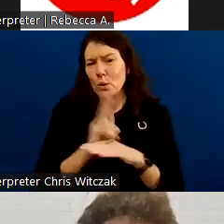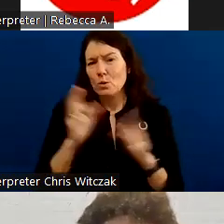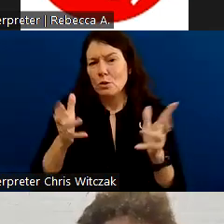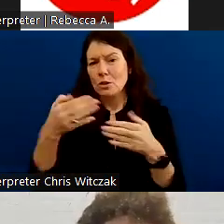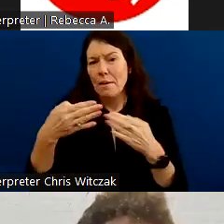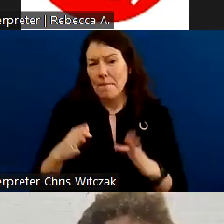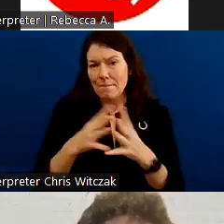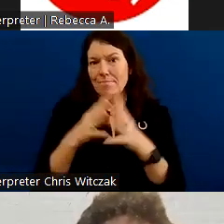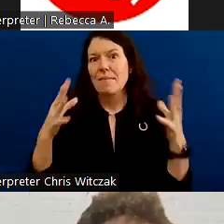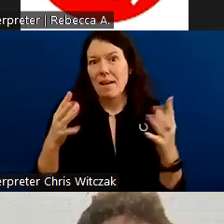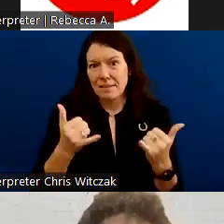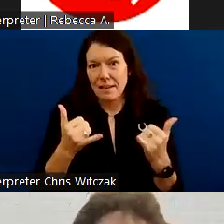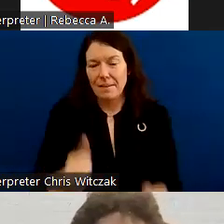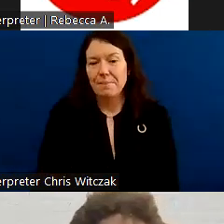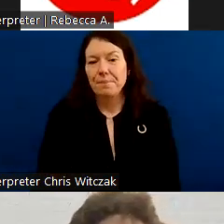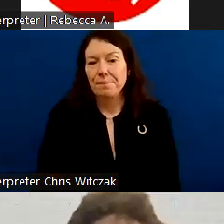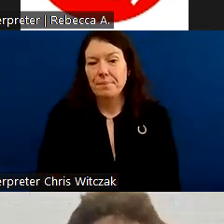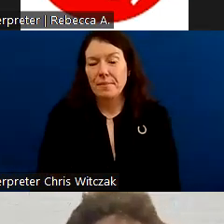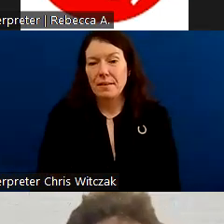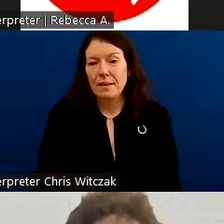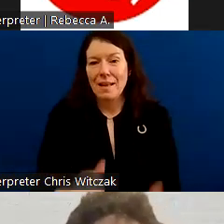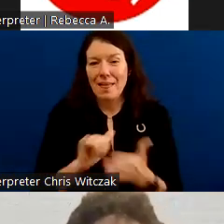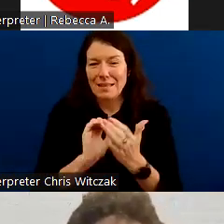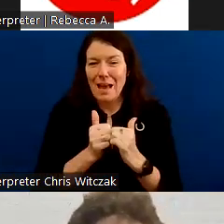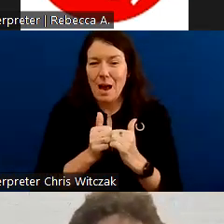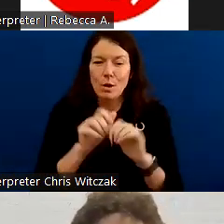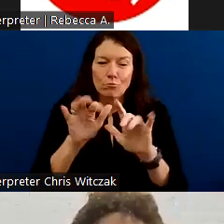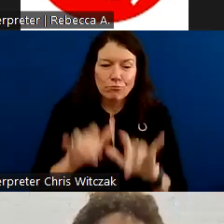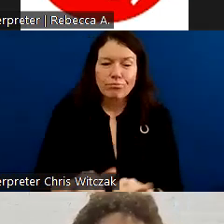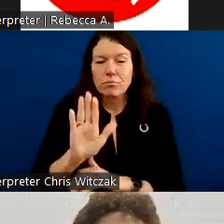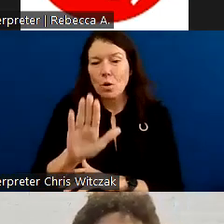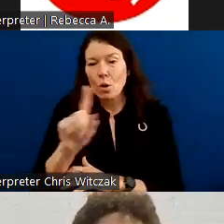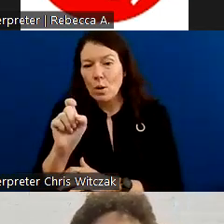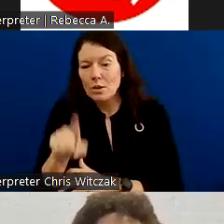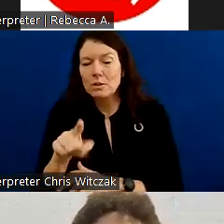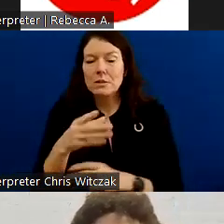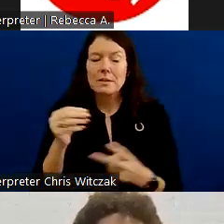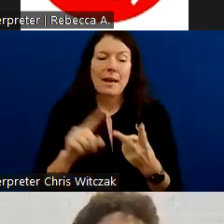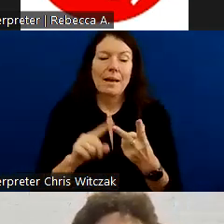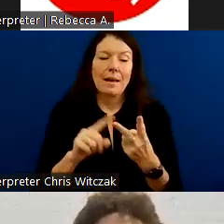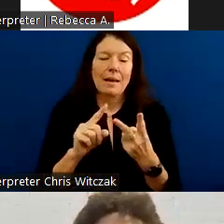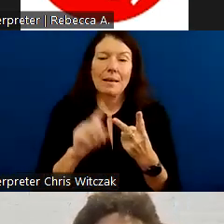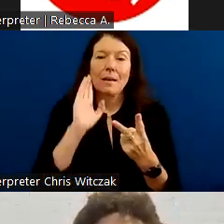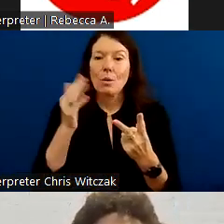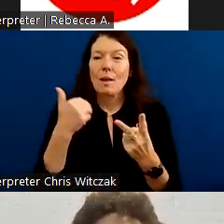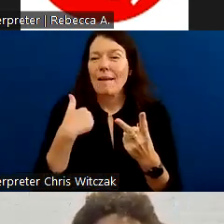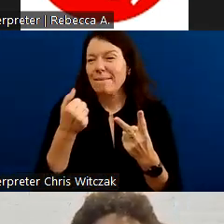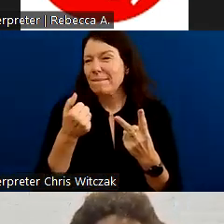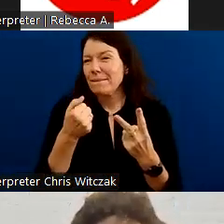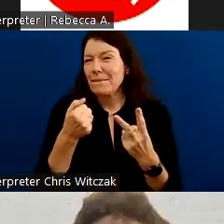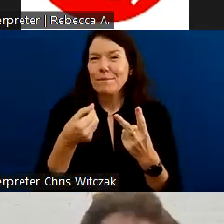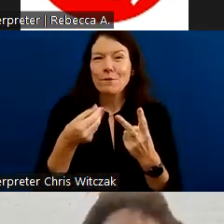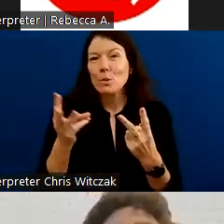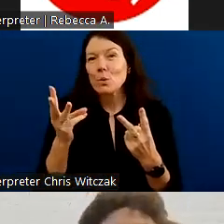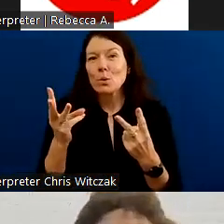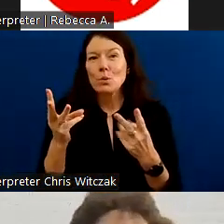today um that's where you'll enter your questions as well as we're going to have a few um discussion